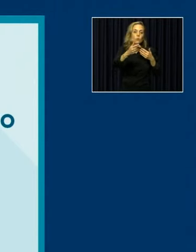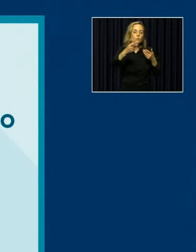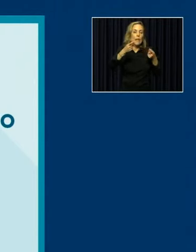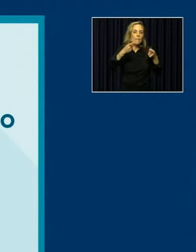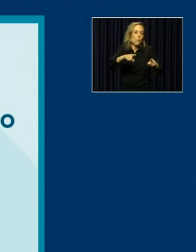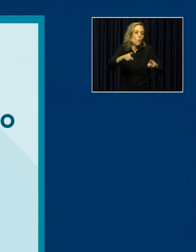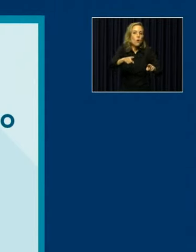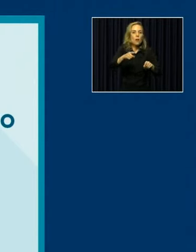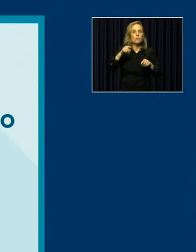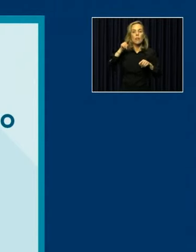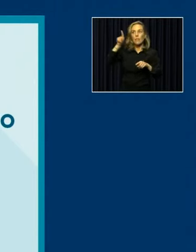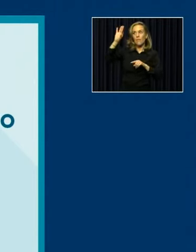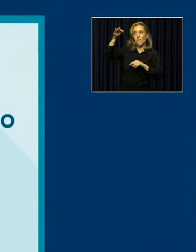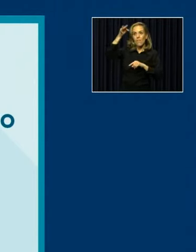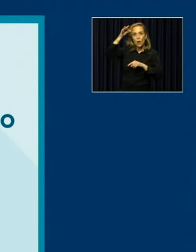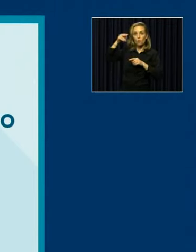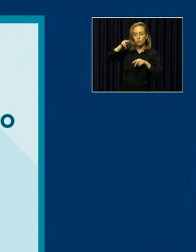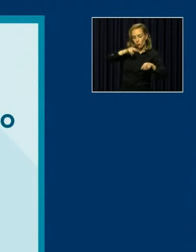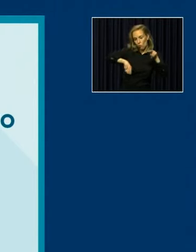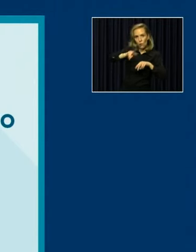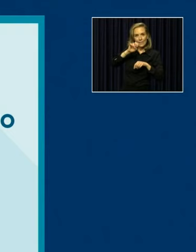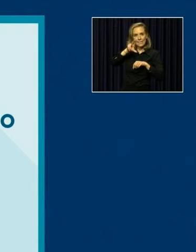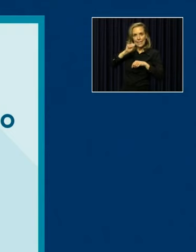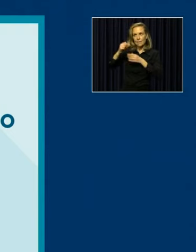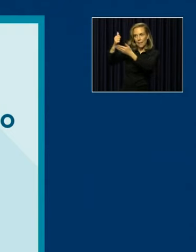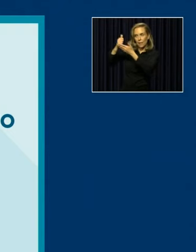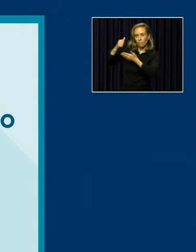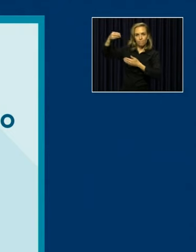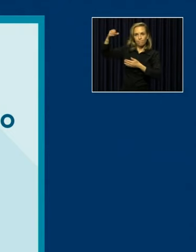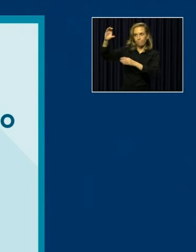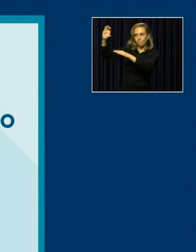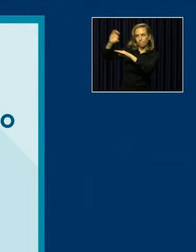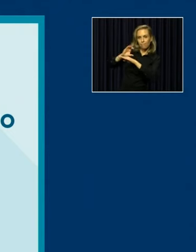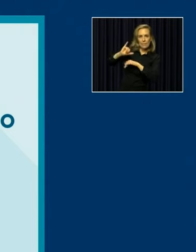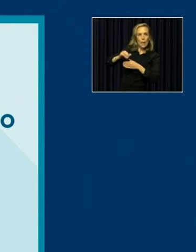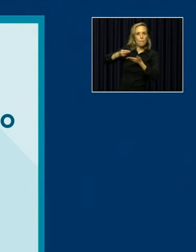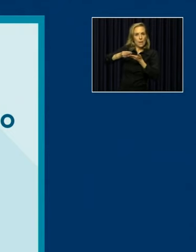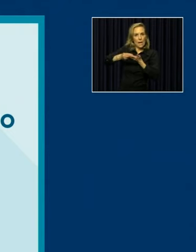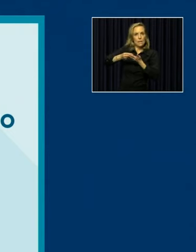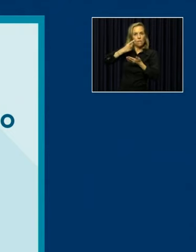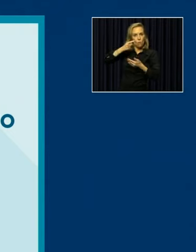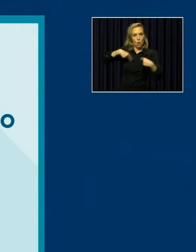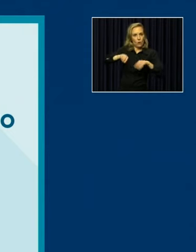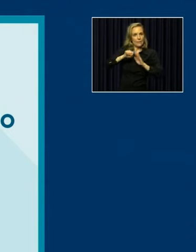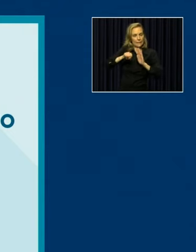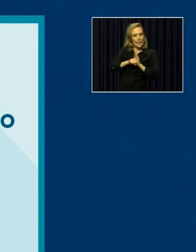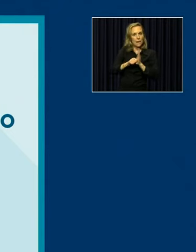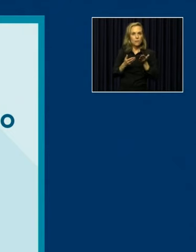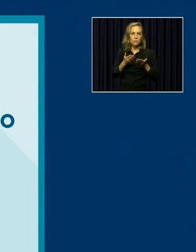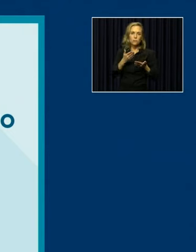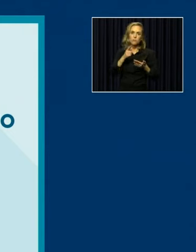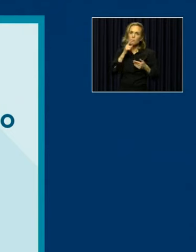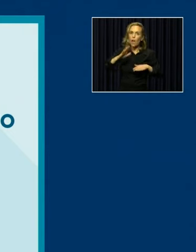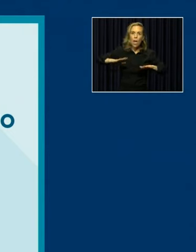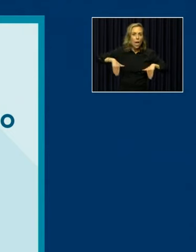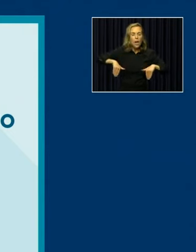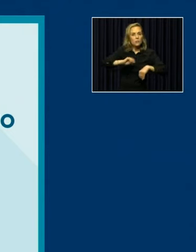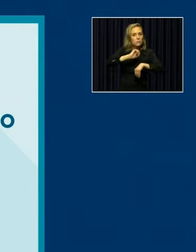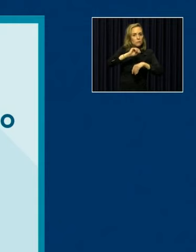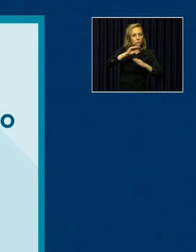THE FIRST ONE WE'RE GOING TO PLAY RIGHT AT THE END. ALL RIGHT.